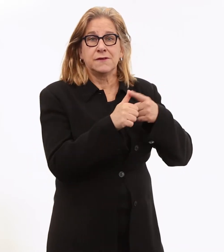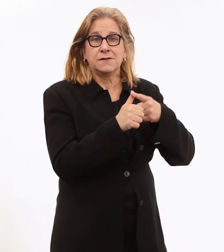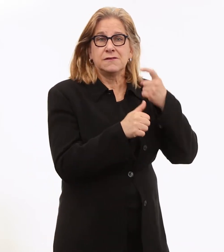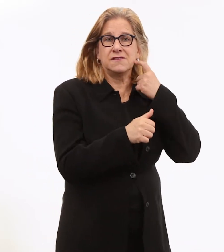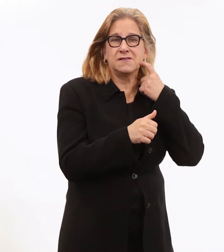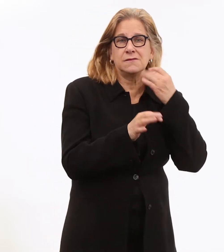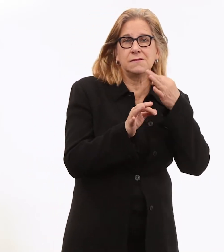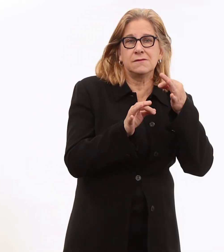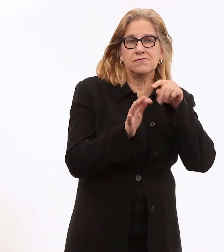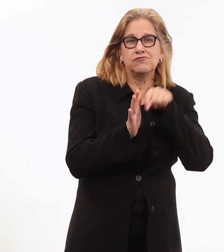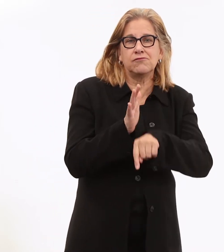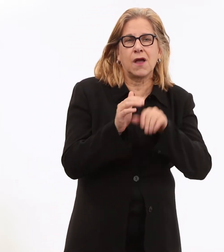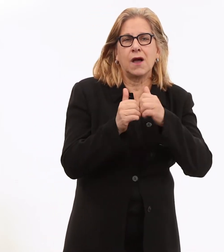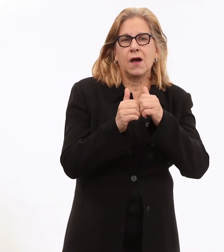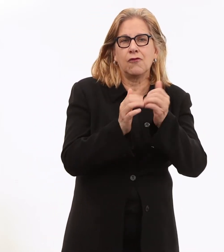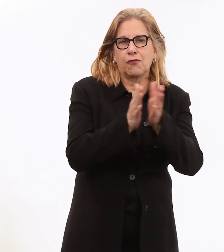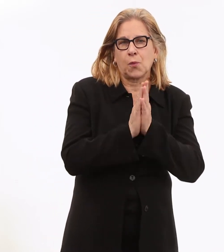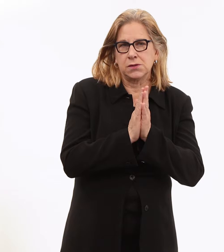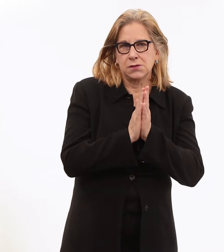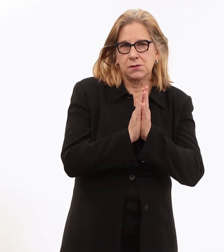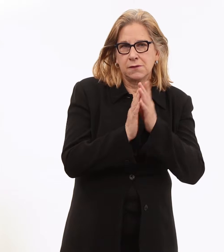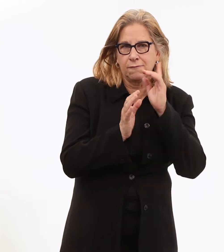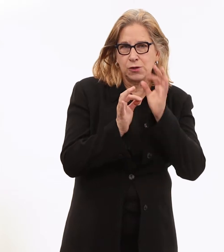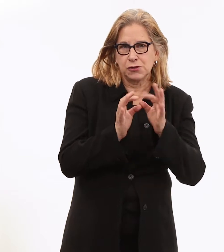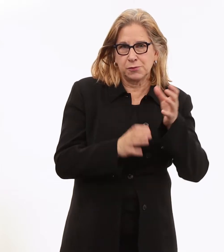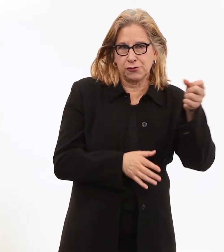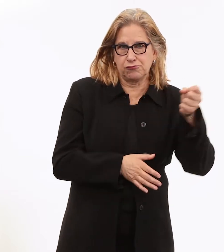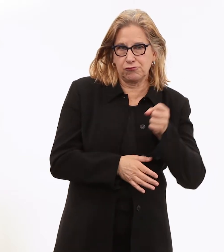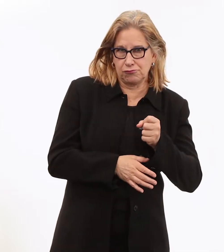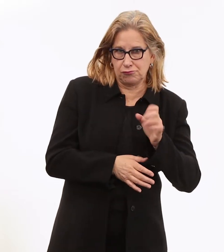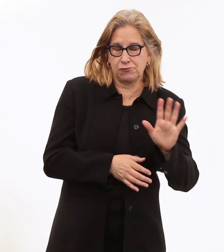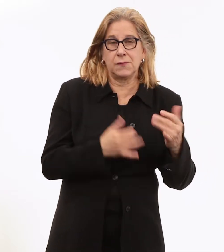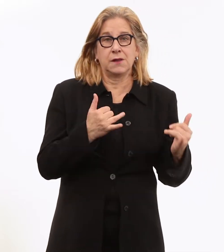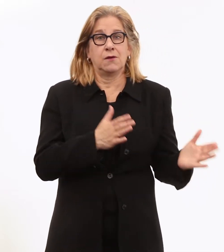In the first video we explained how to request an interpreter.